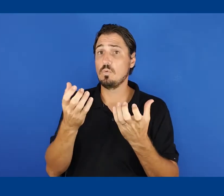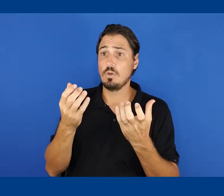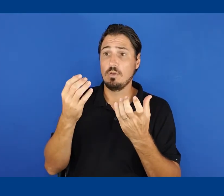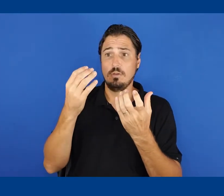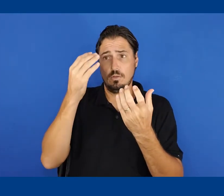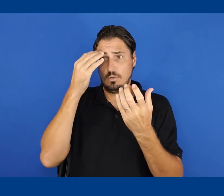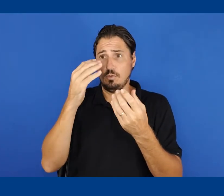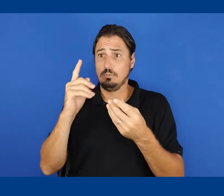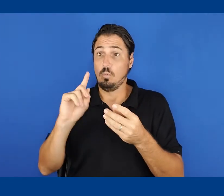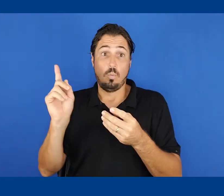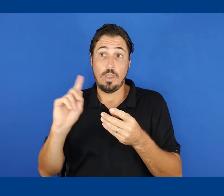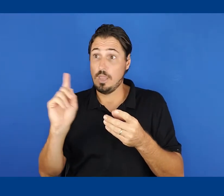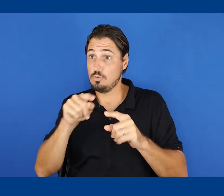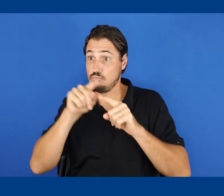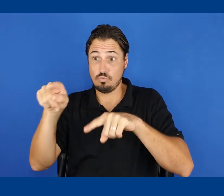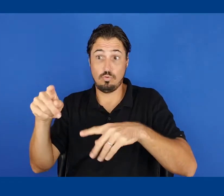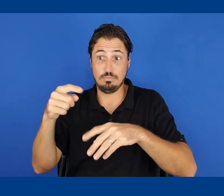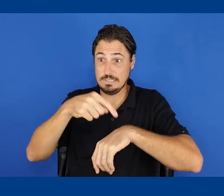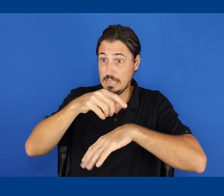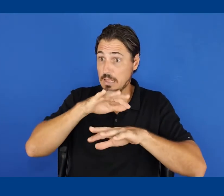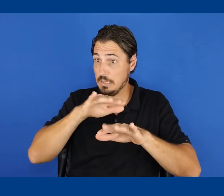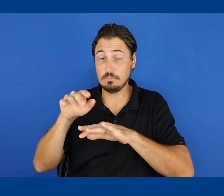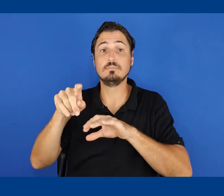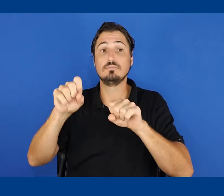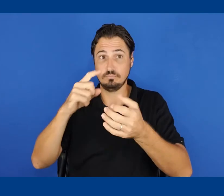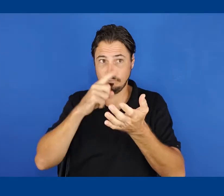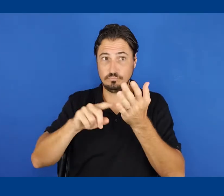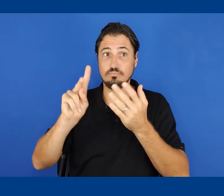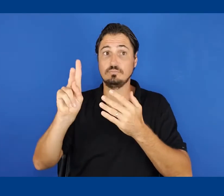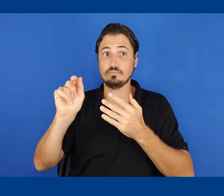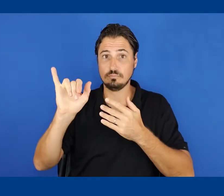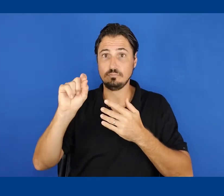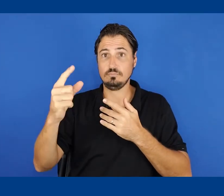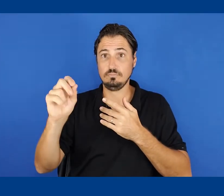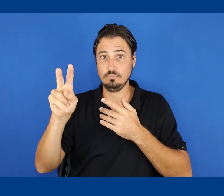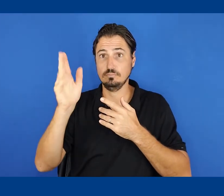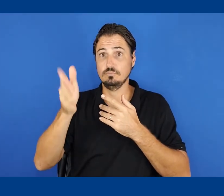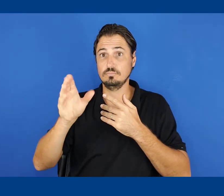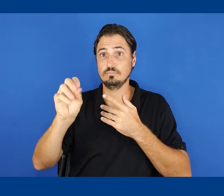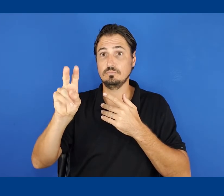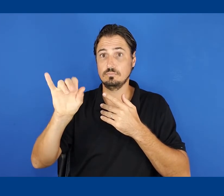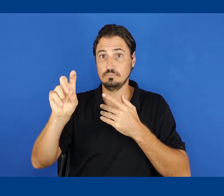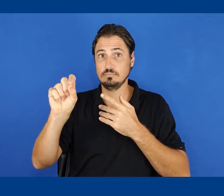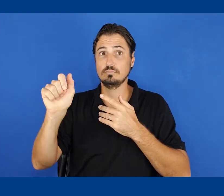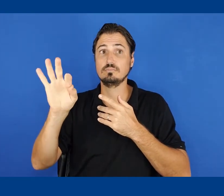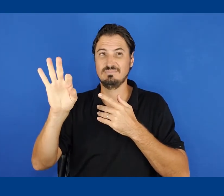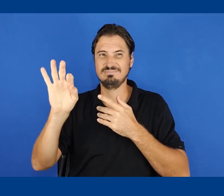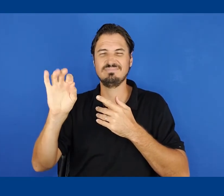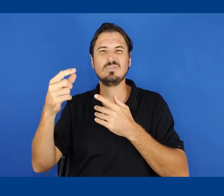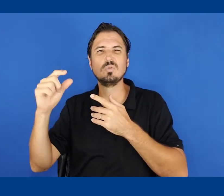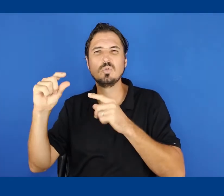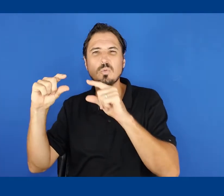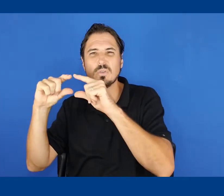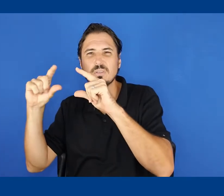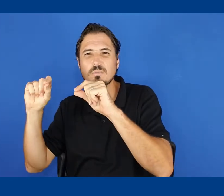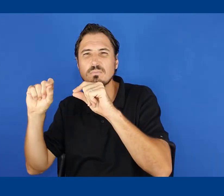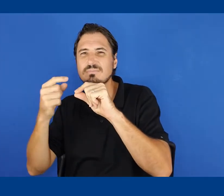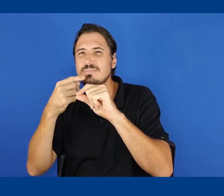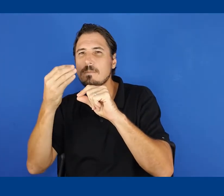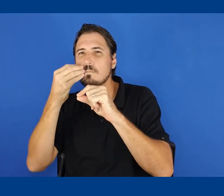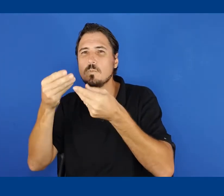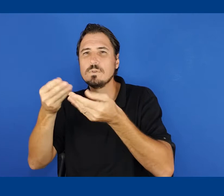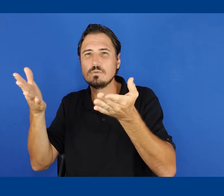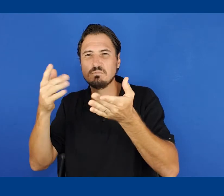and locations, please visit Kaua‘i.gov/COVID-19 and click on the green button that says “Food Distribution.”